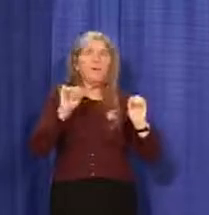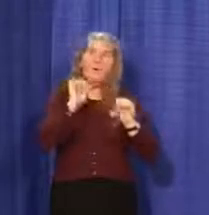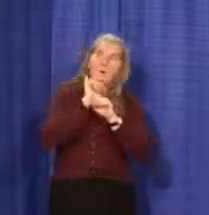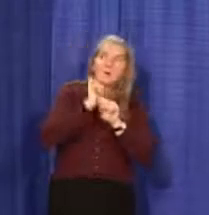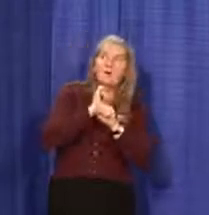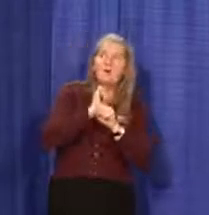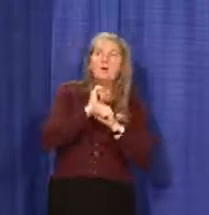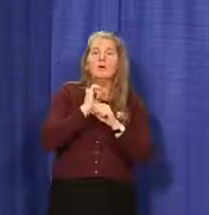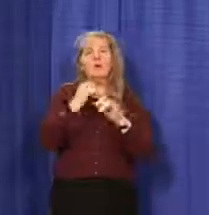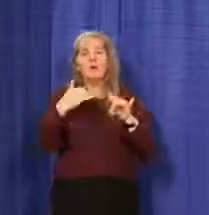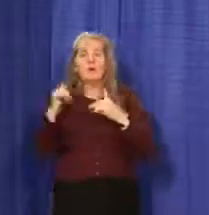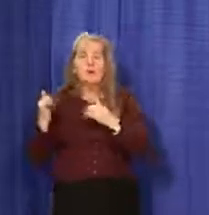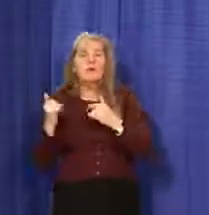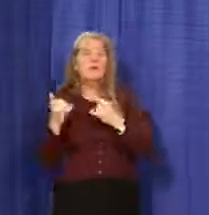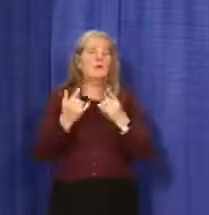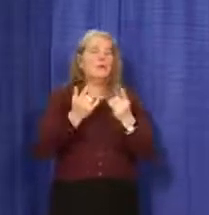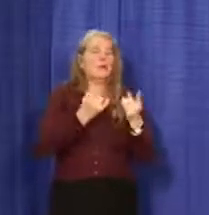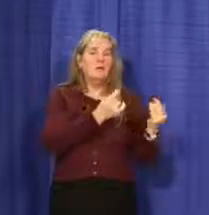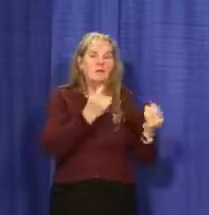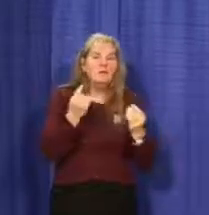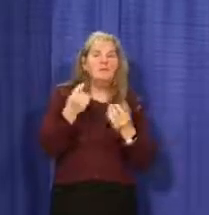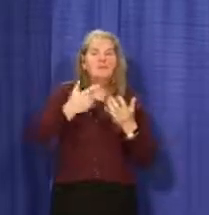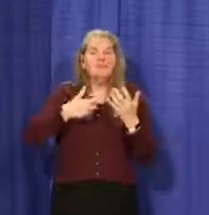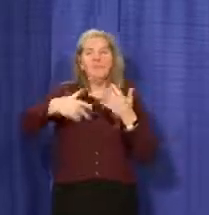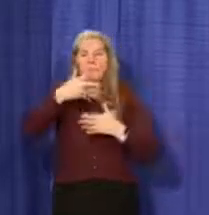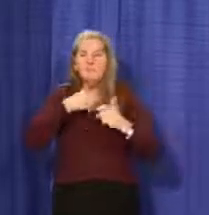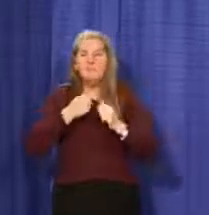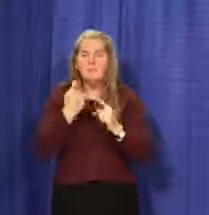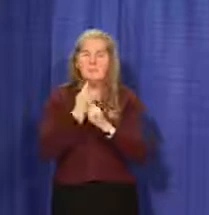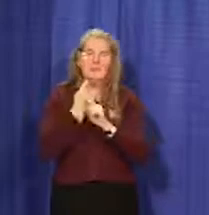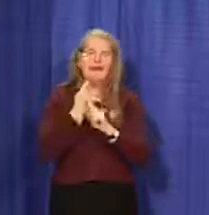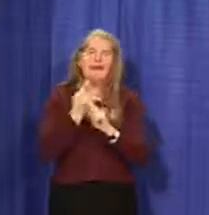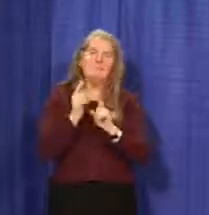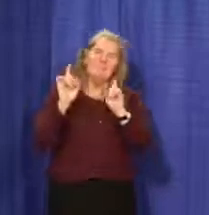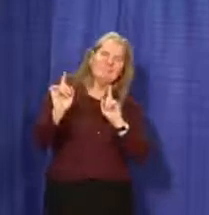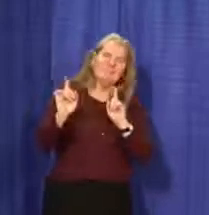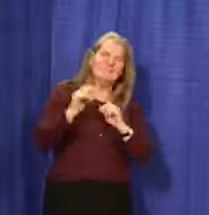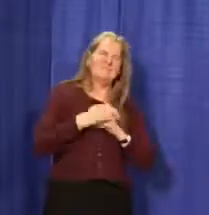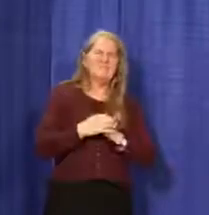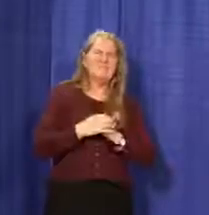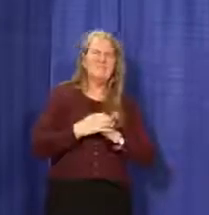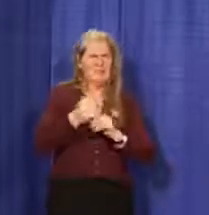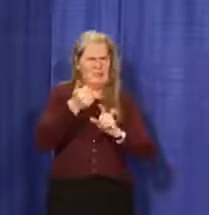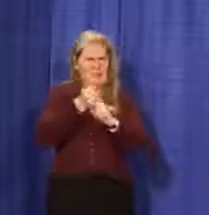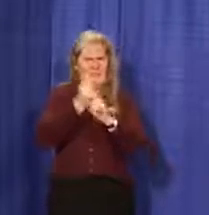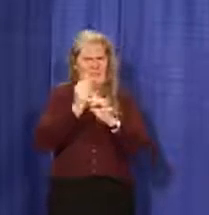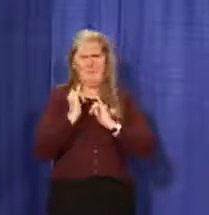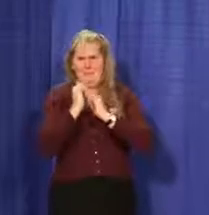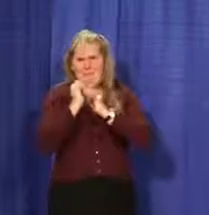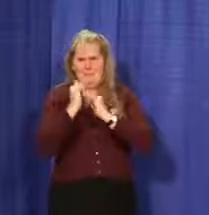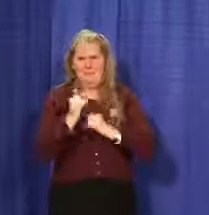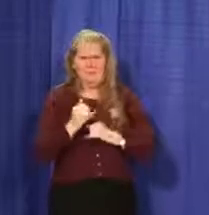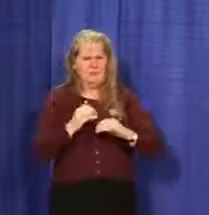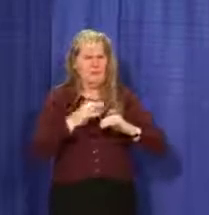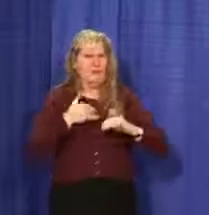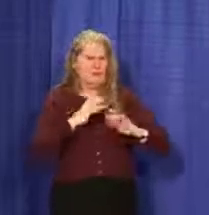to work, to play and to socialize from the right distance. I wonder if you're like me, or even my children who report